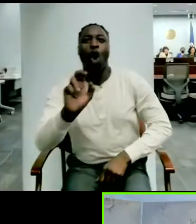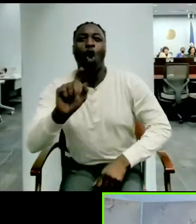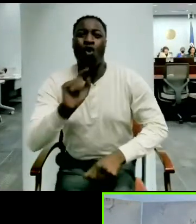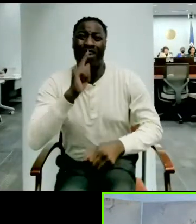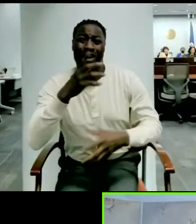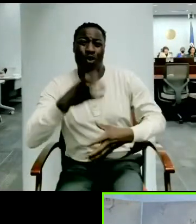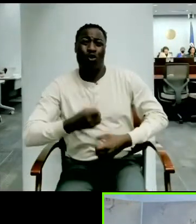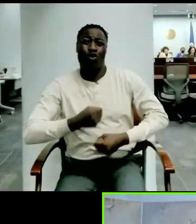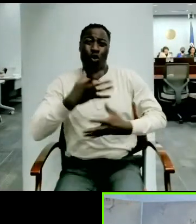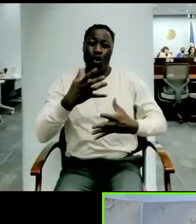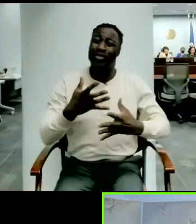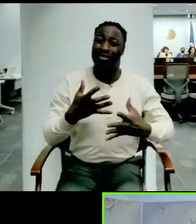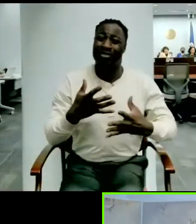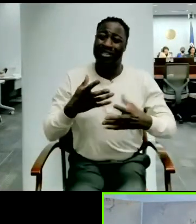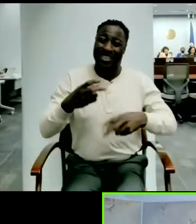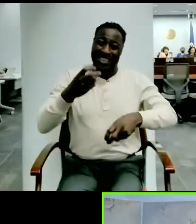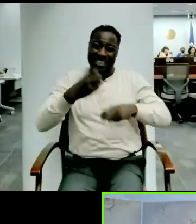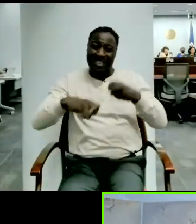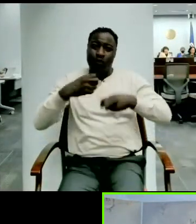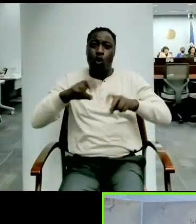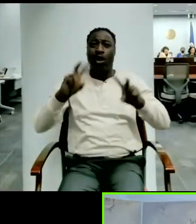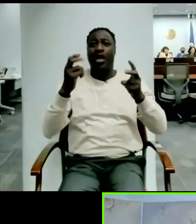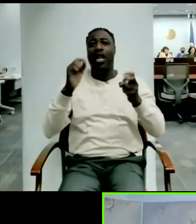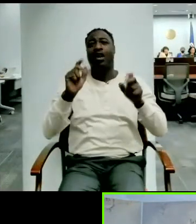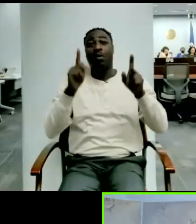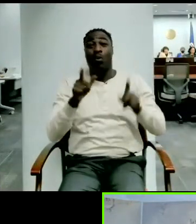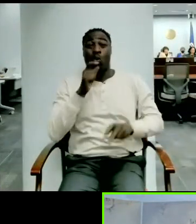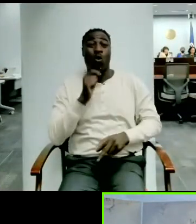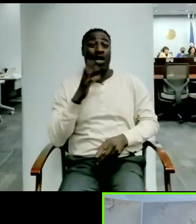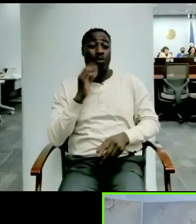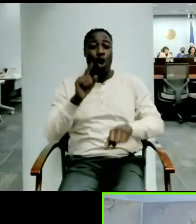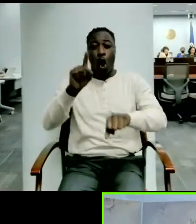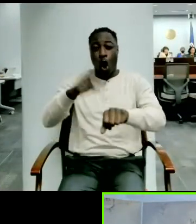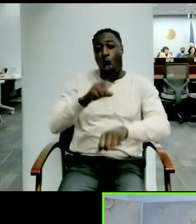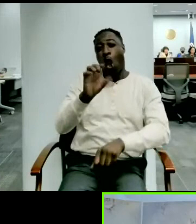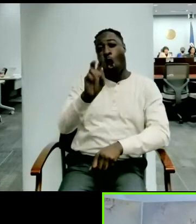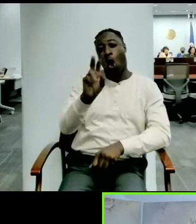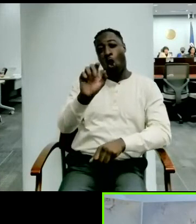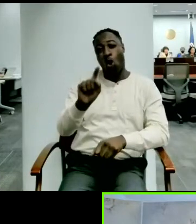um very difficult issues for the people who experience it, partly because it is very